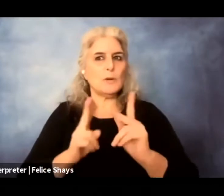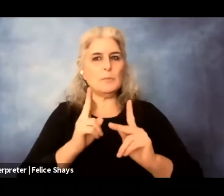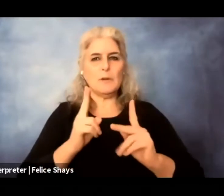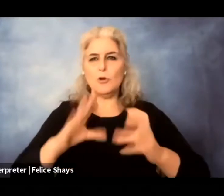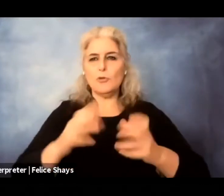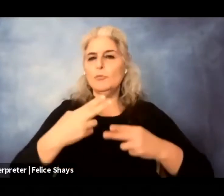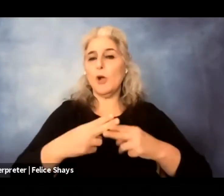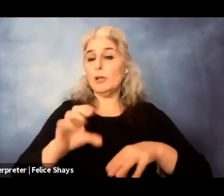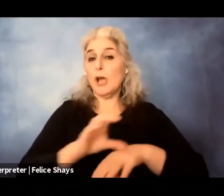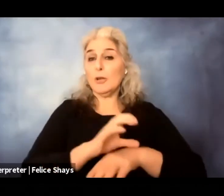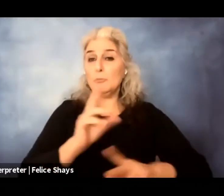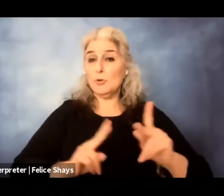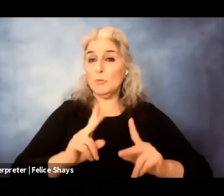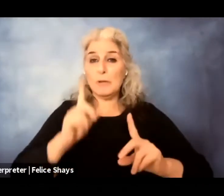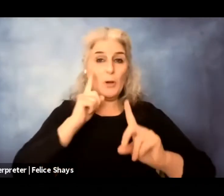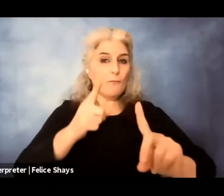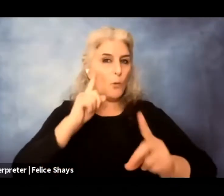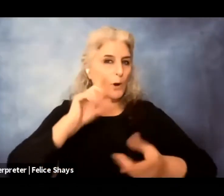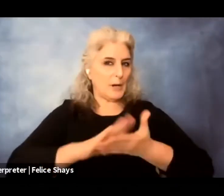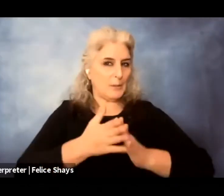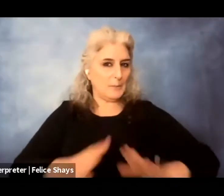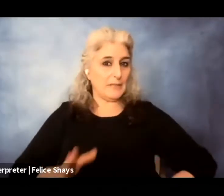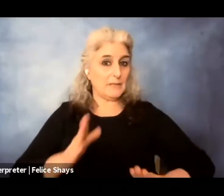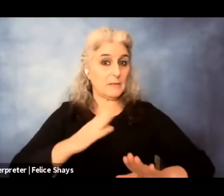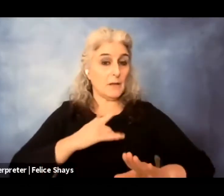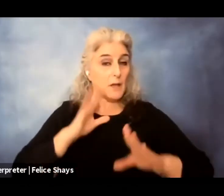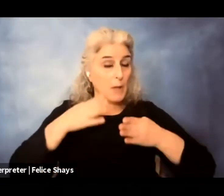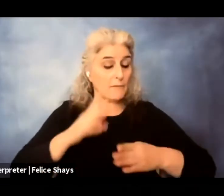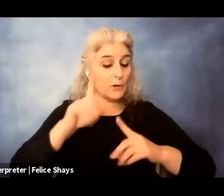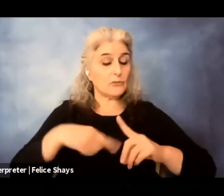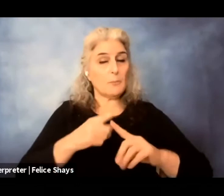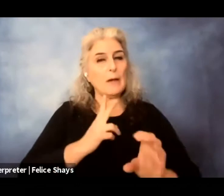my research work has been on participatory design that i'll talk a little about later